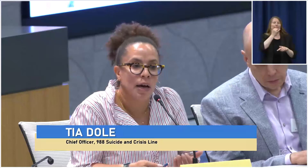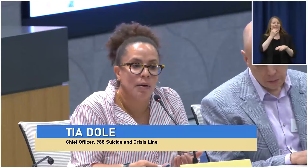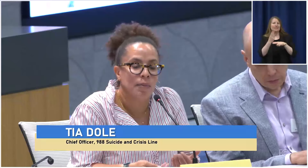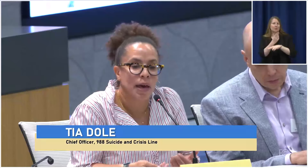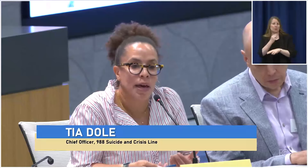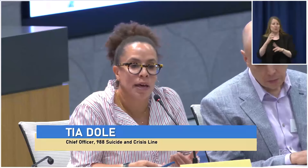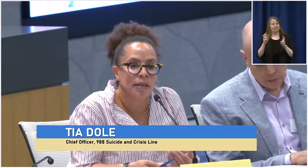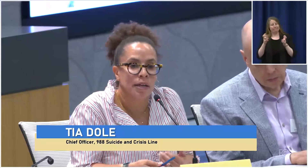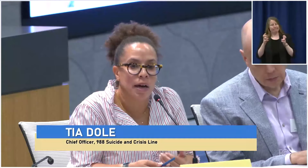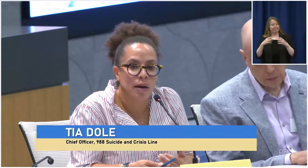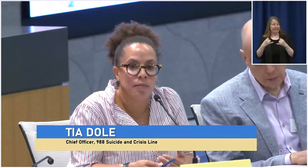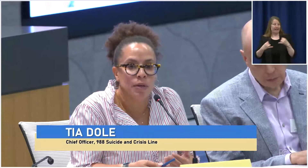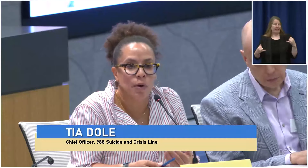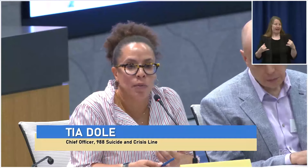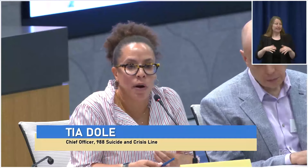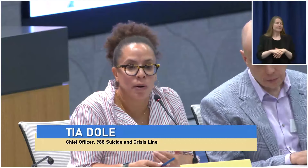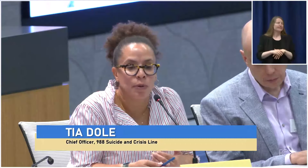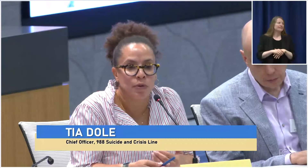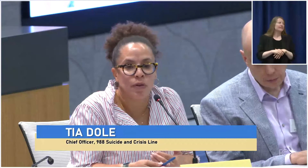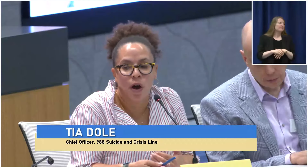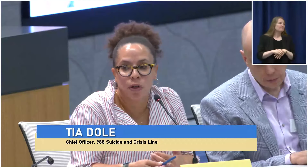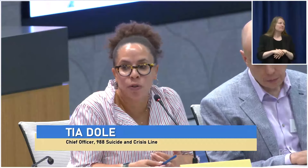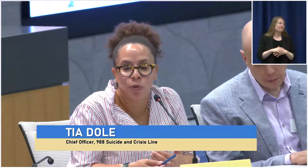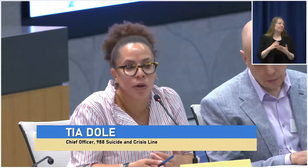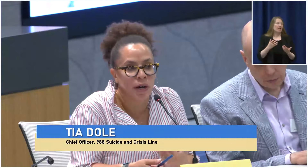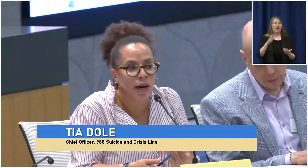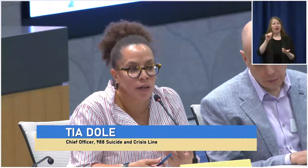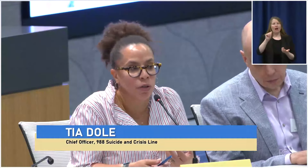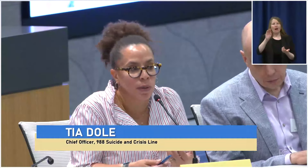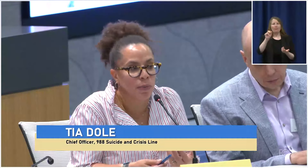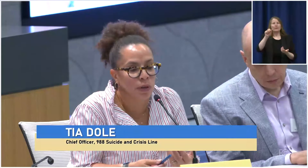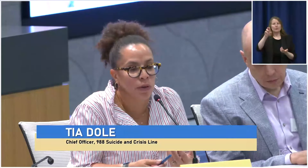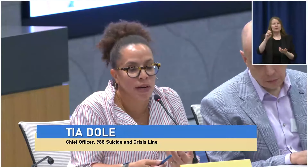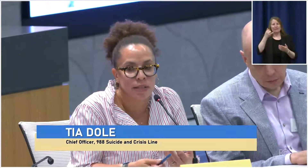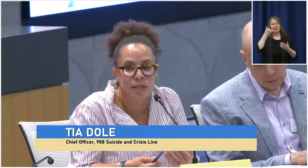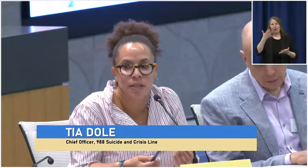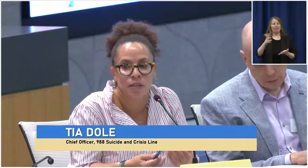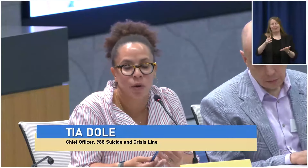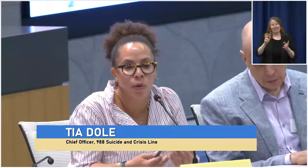RESCUES, MEANING THAT WE DISPATCH EMERGENCY SERVICES TO FOLKS' HOME. AND OUR OTHER LIMITATION